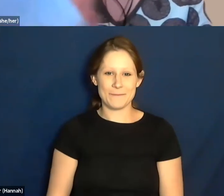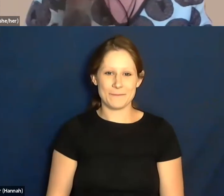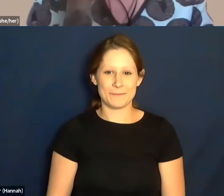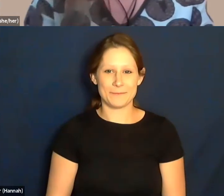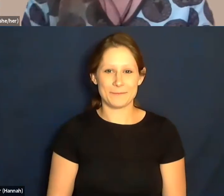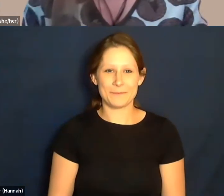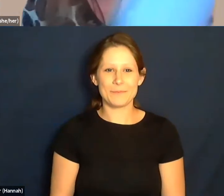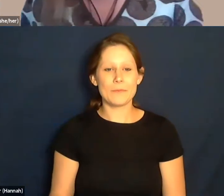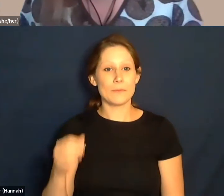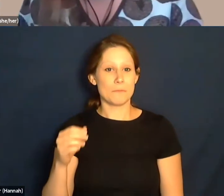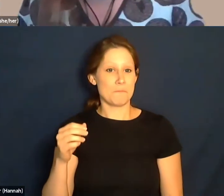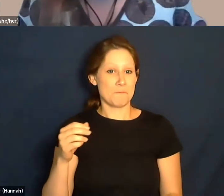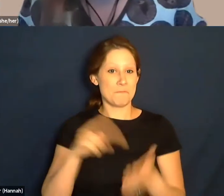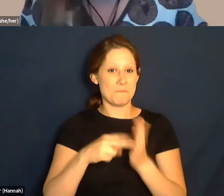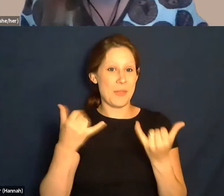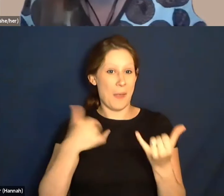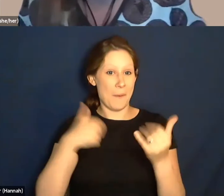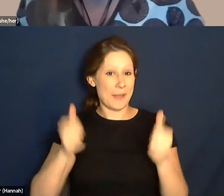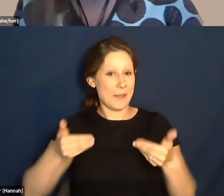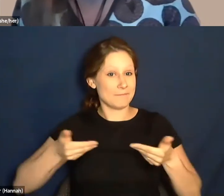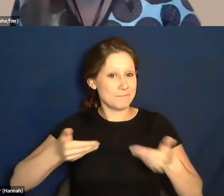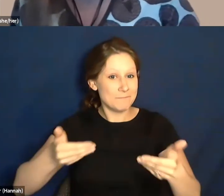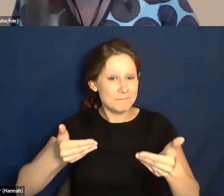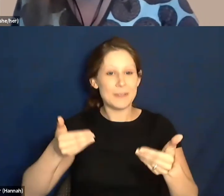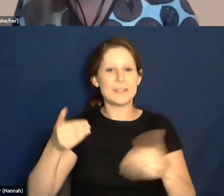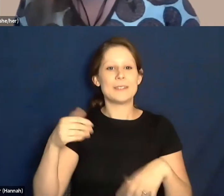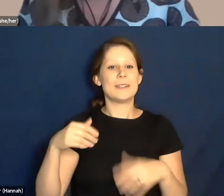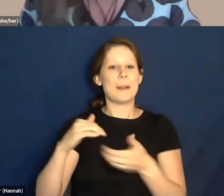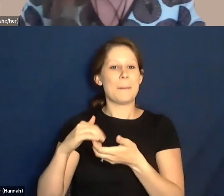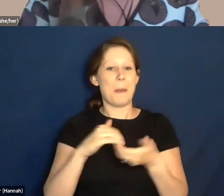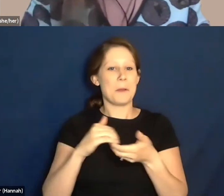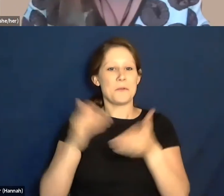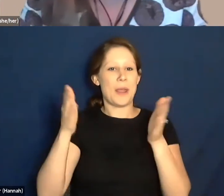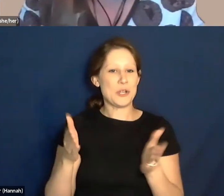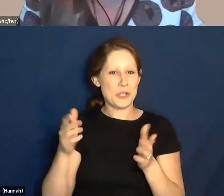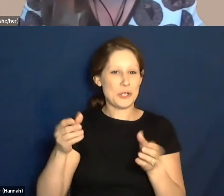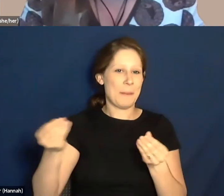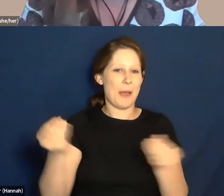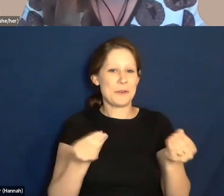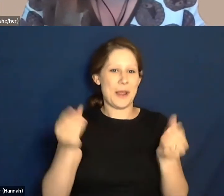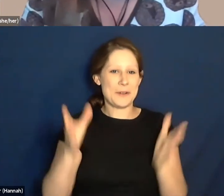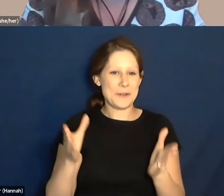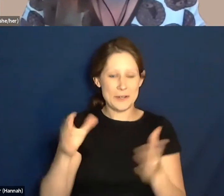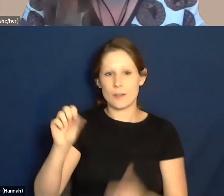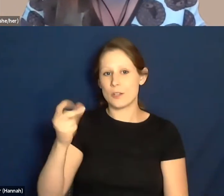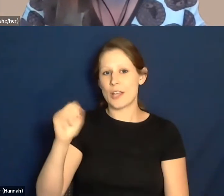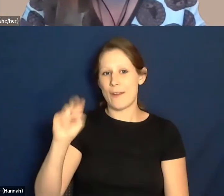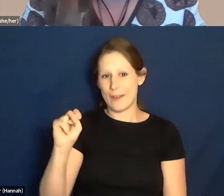so I can introduce our moderator, Sharon Hunter, a professional actor, singer and